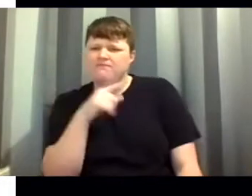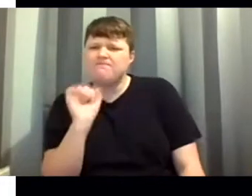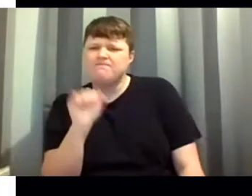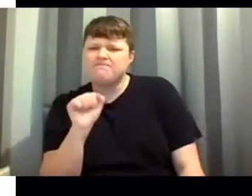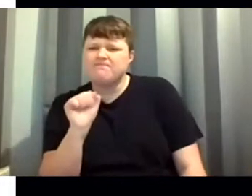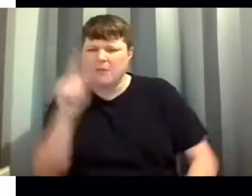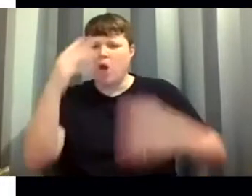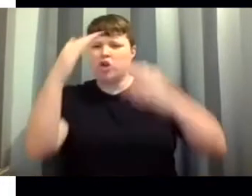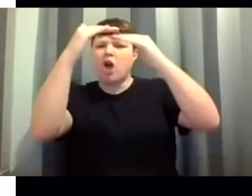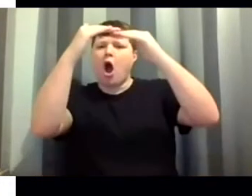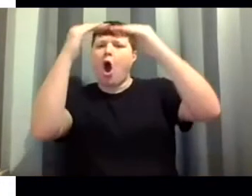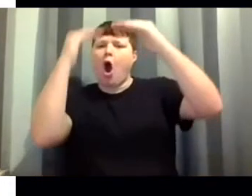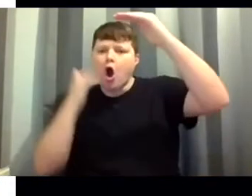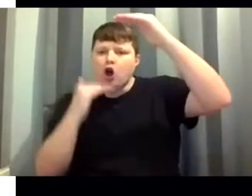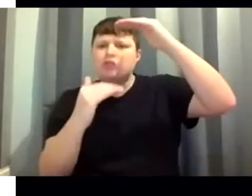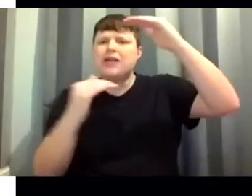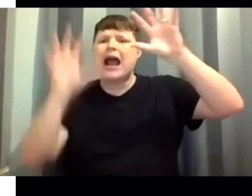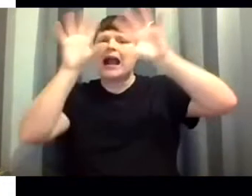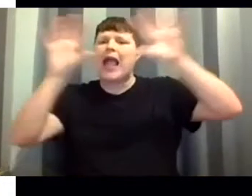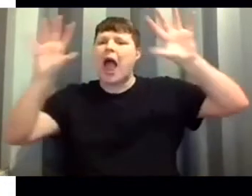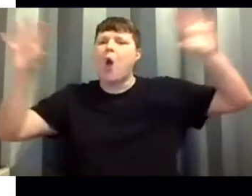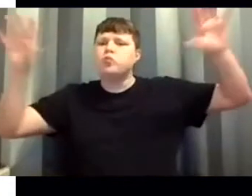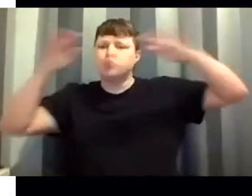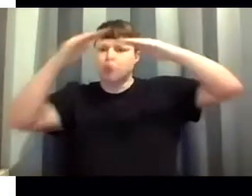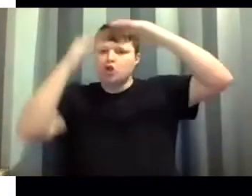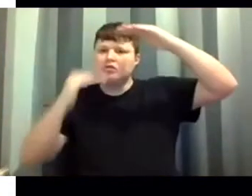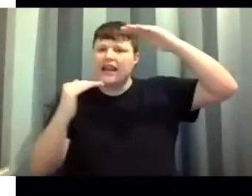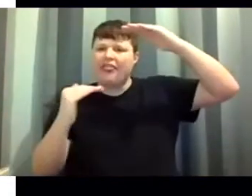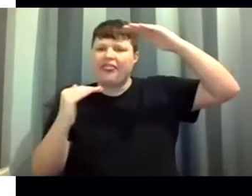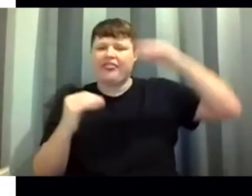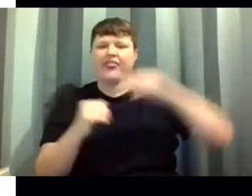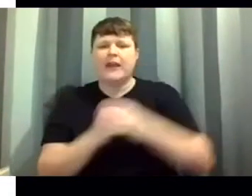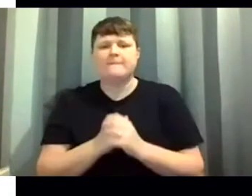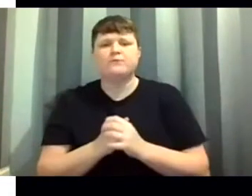clouds, because of how they work. So, we can't see them in detail with